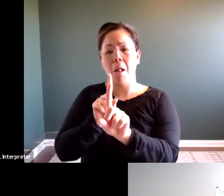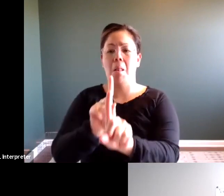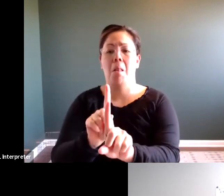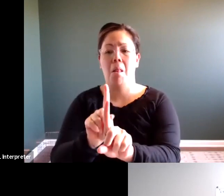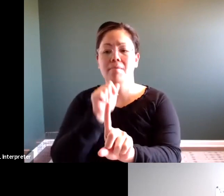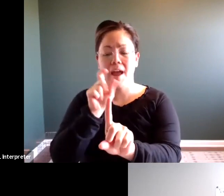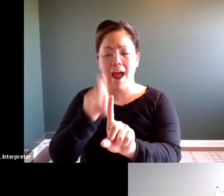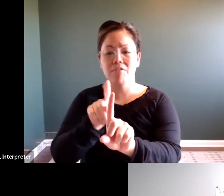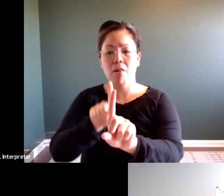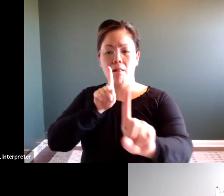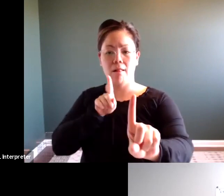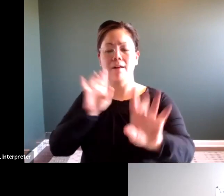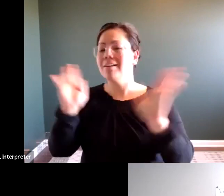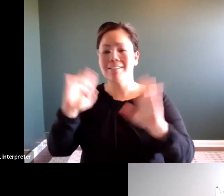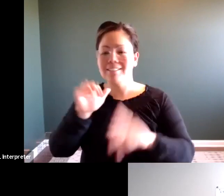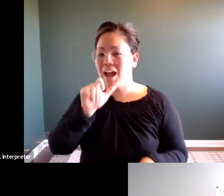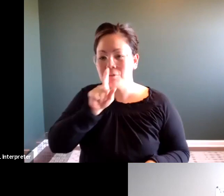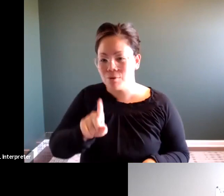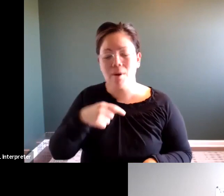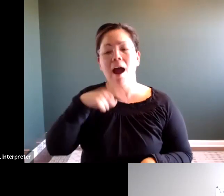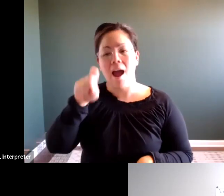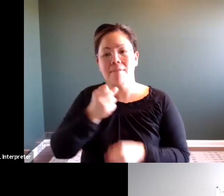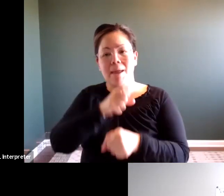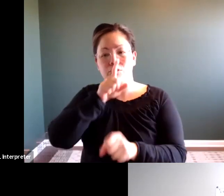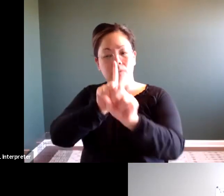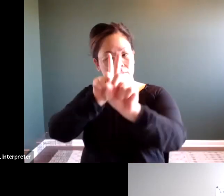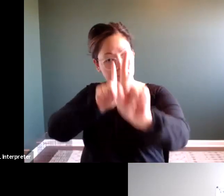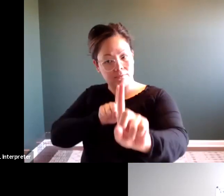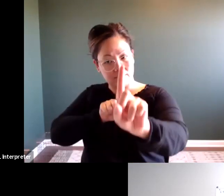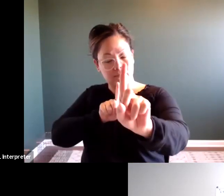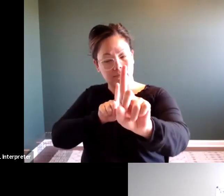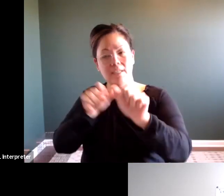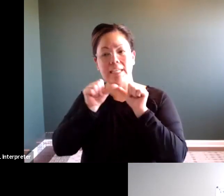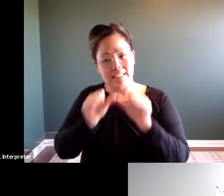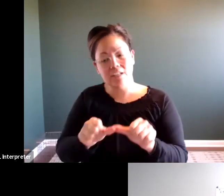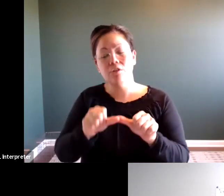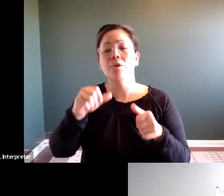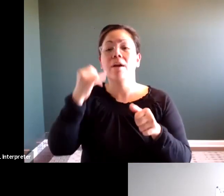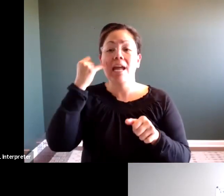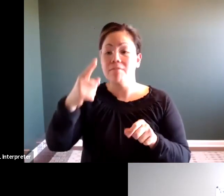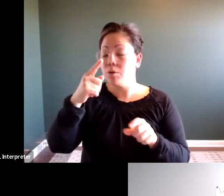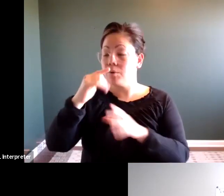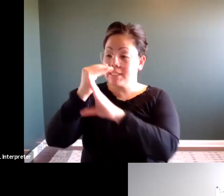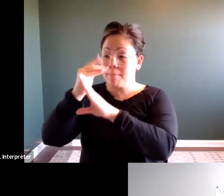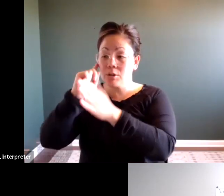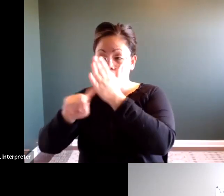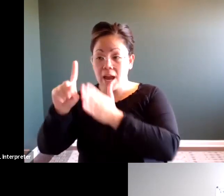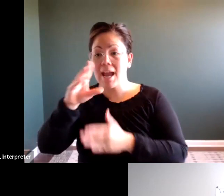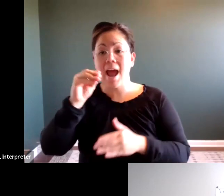of social distancing and that's just not true. We need to make sure we have that six feet of social distancing. So if you're doing temperature checks and that's leading to a big long line